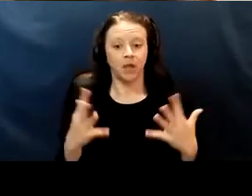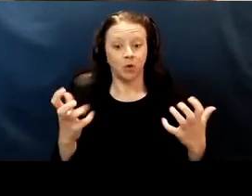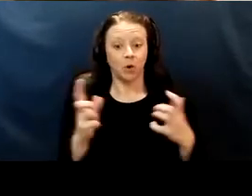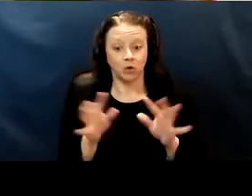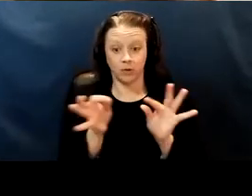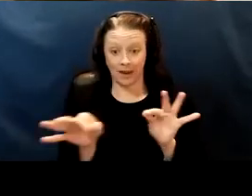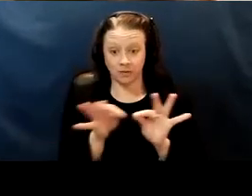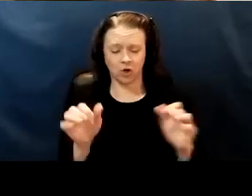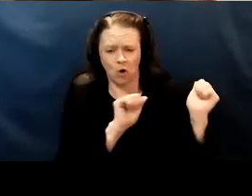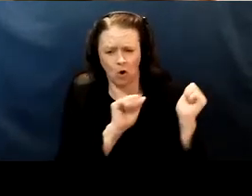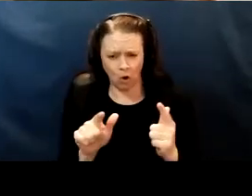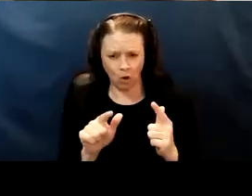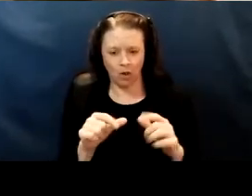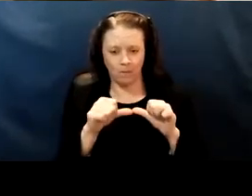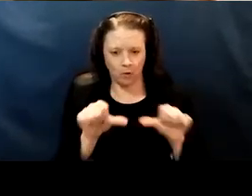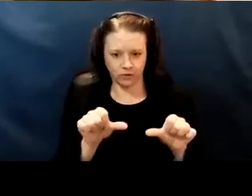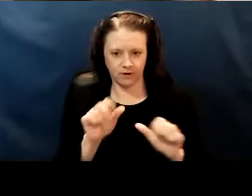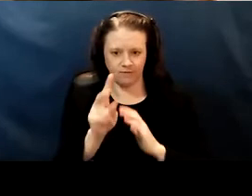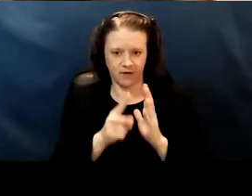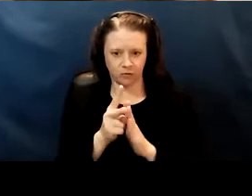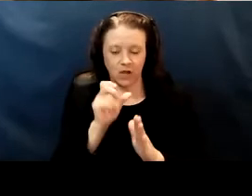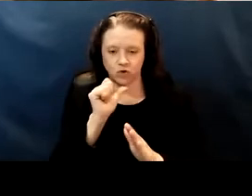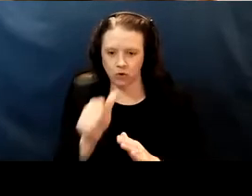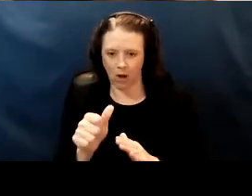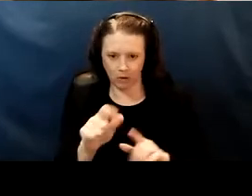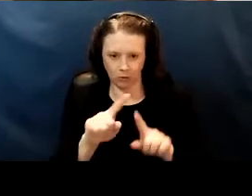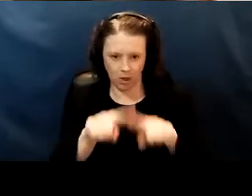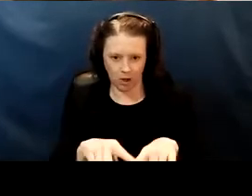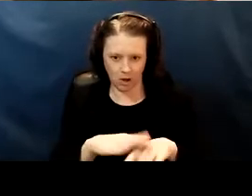posted videos and not rely on automatic captioning. This is